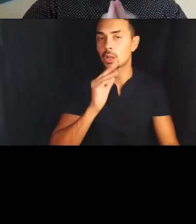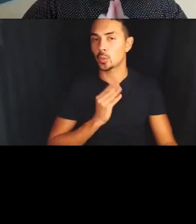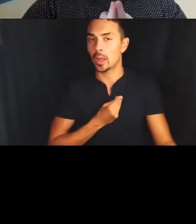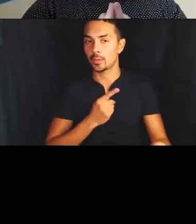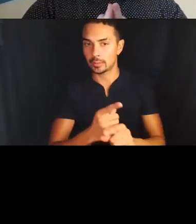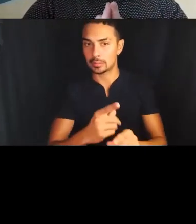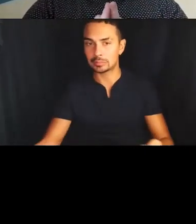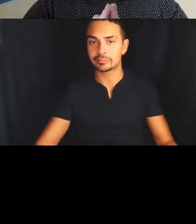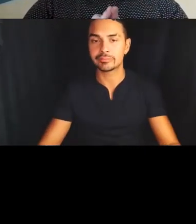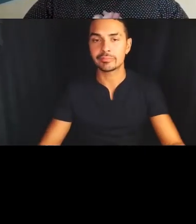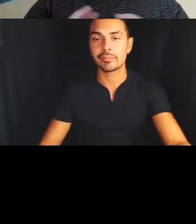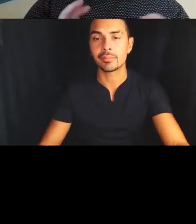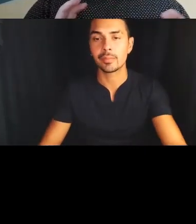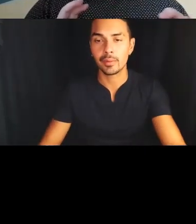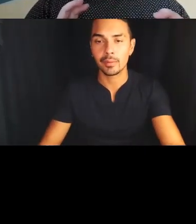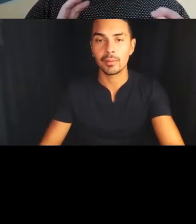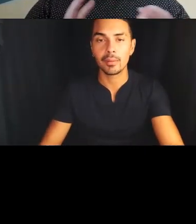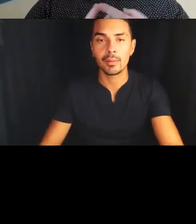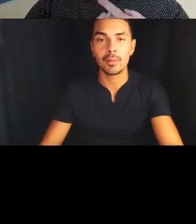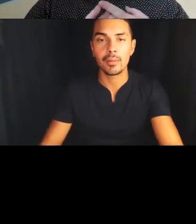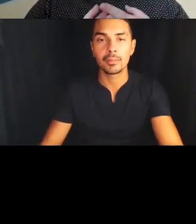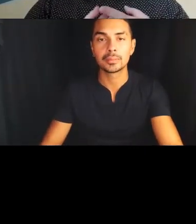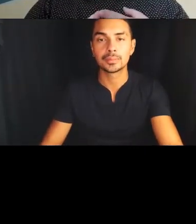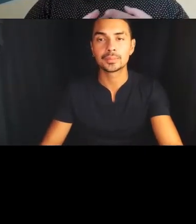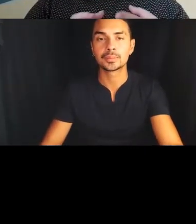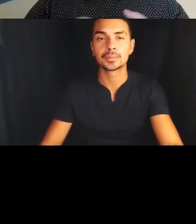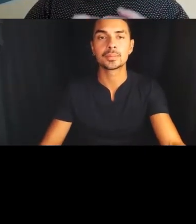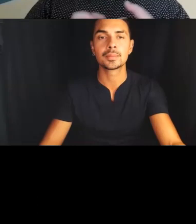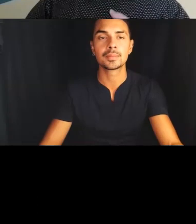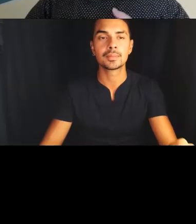we ended up having a lot of people come